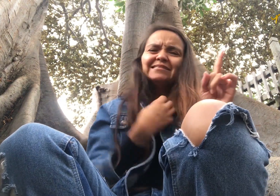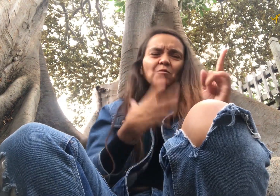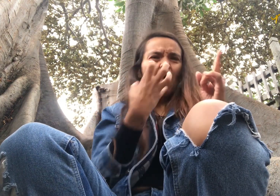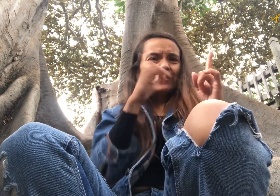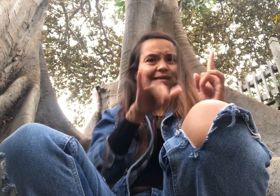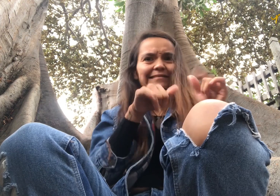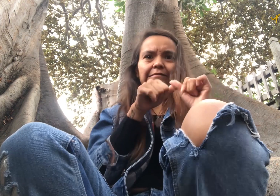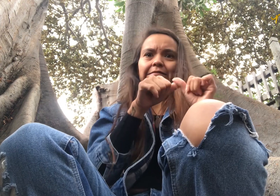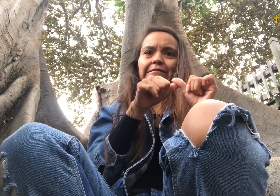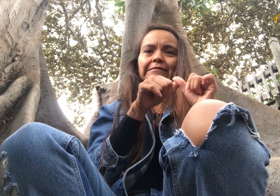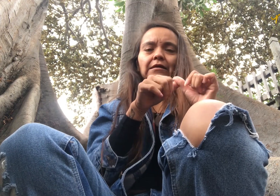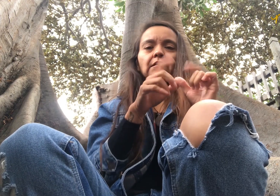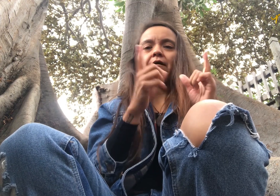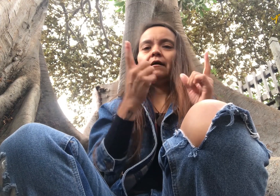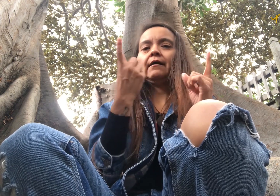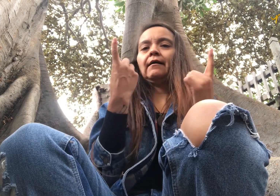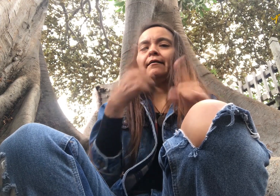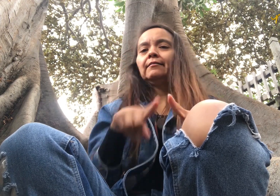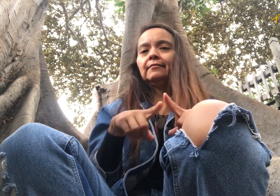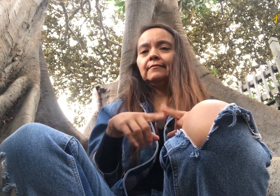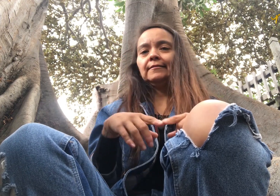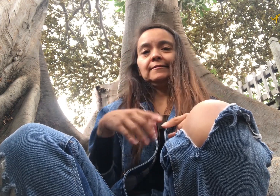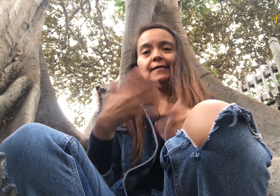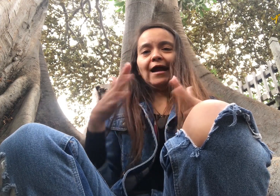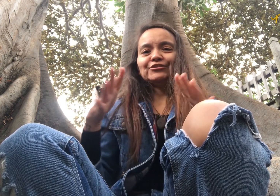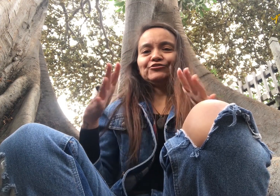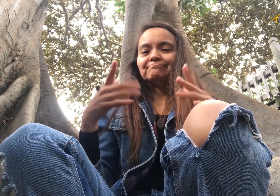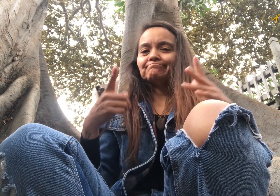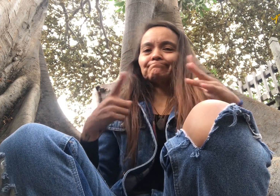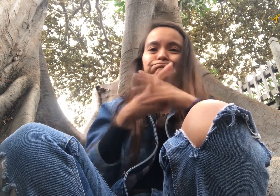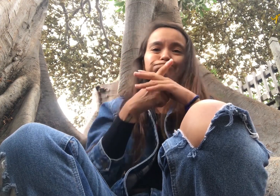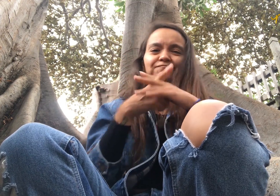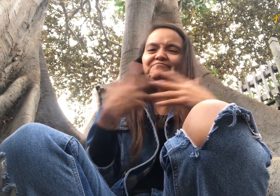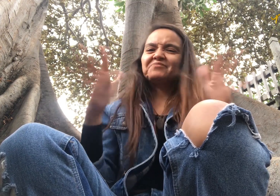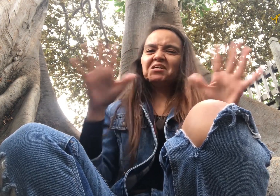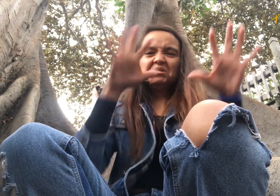and I just want to cherish it...then it happens. The anxiety pops right back up.